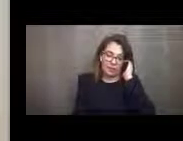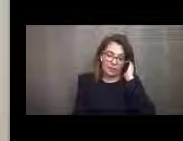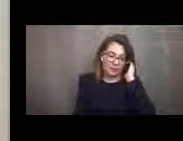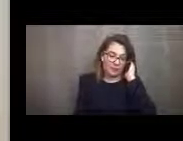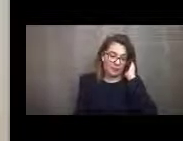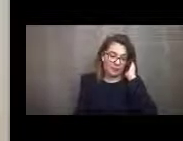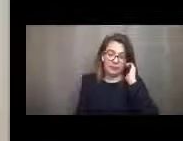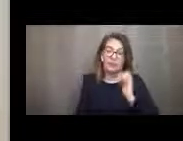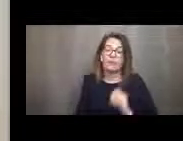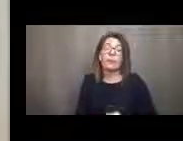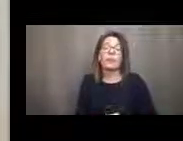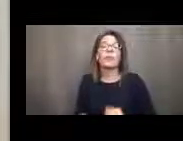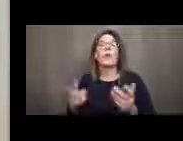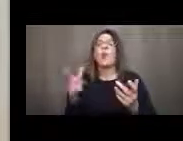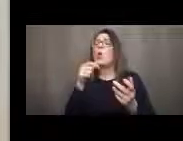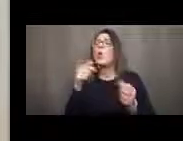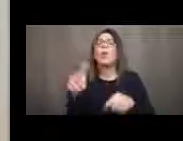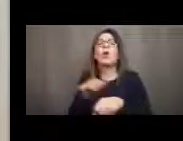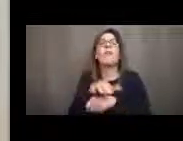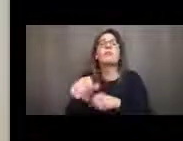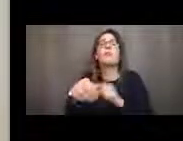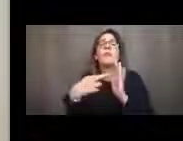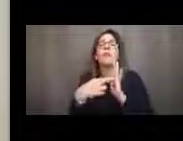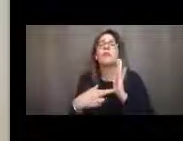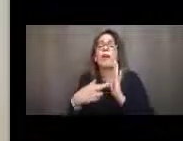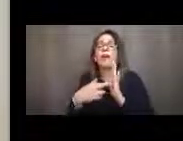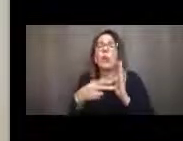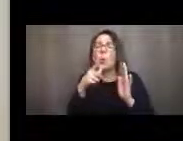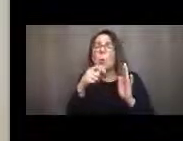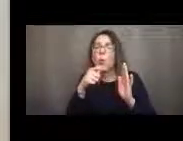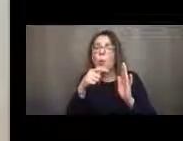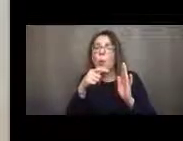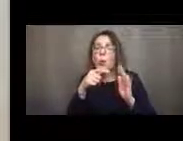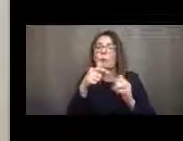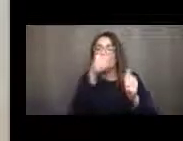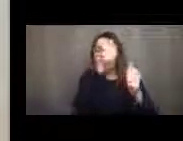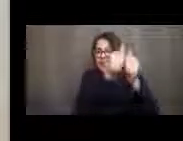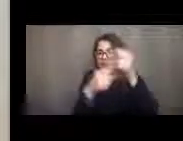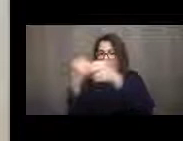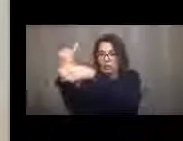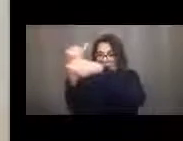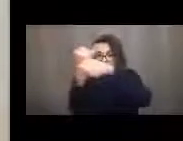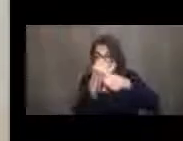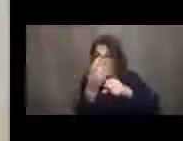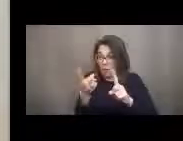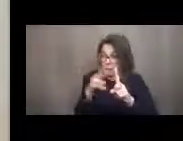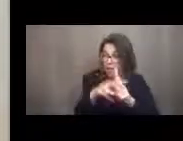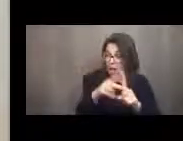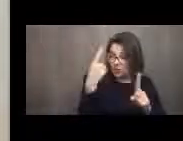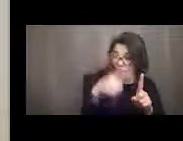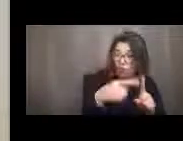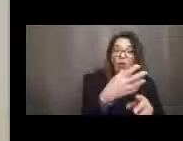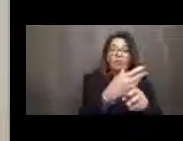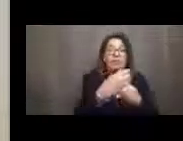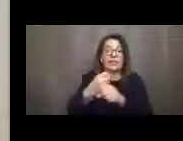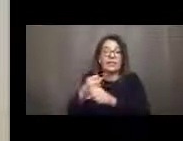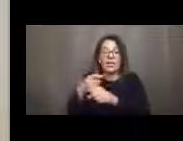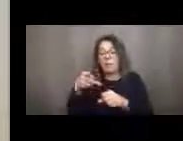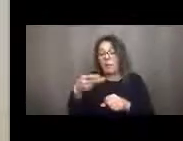So, who's covered by the regulation? First, is each Institution that applies for or receives Public Health Service or NIH